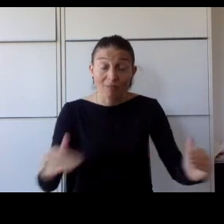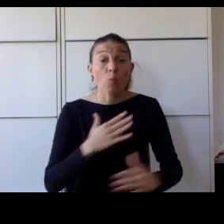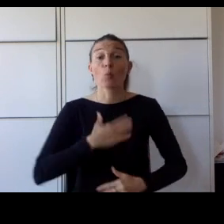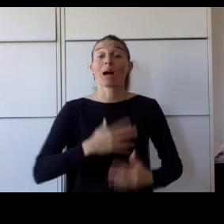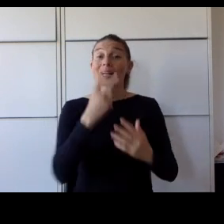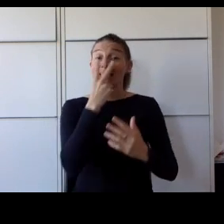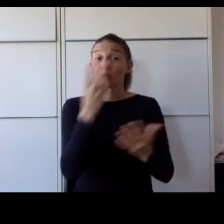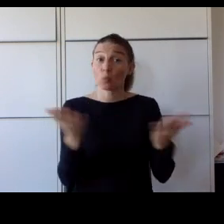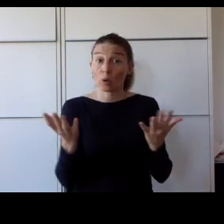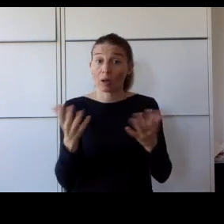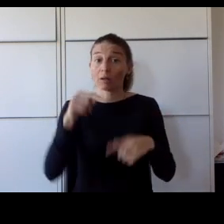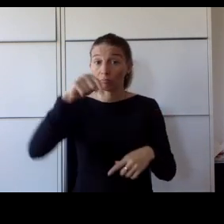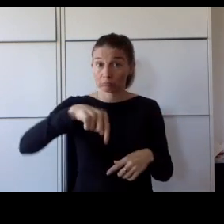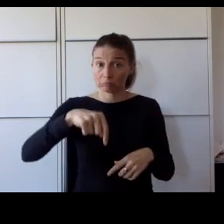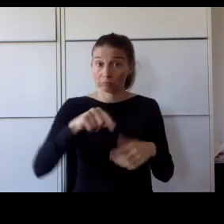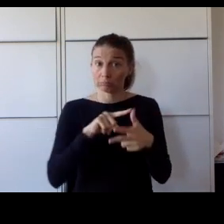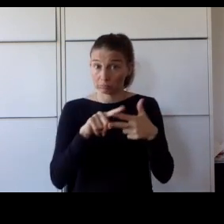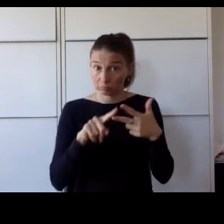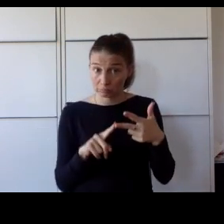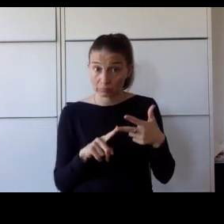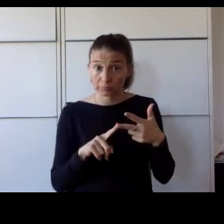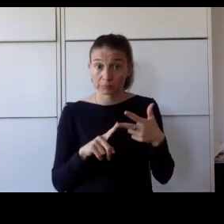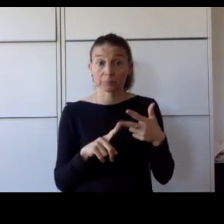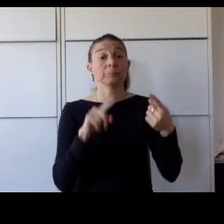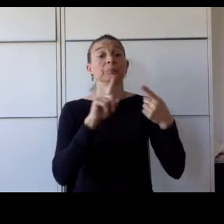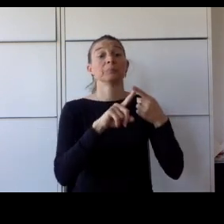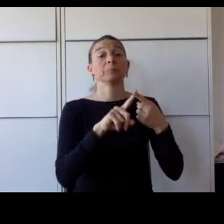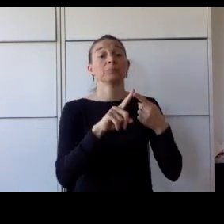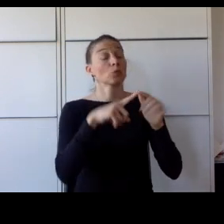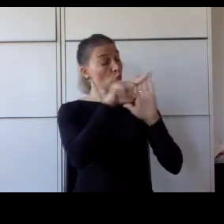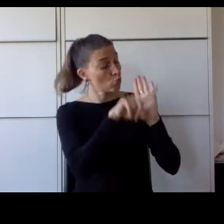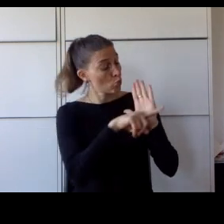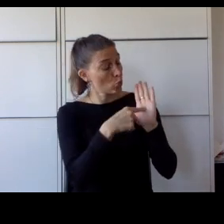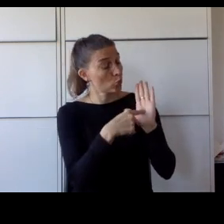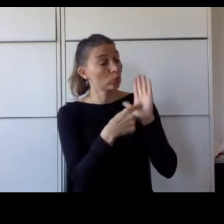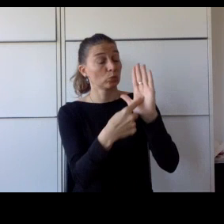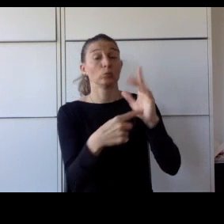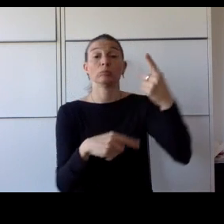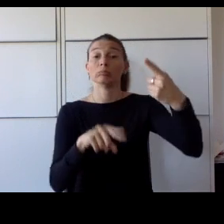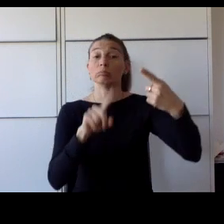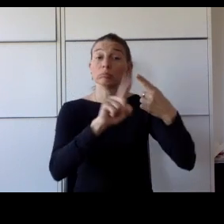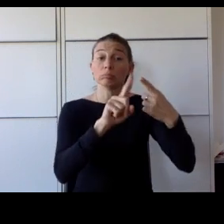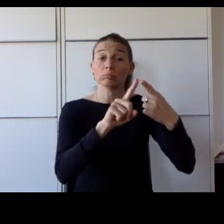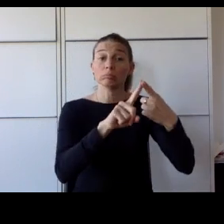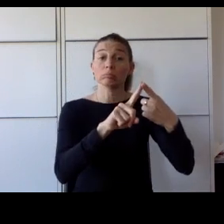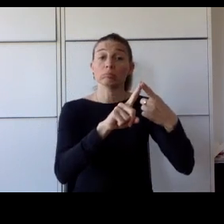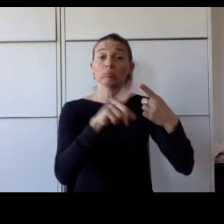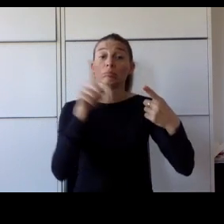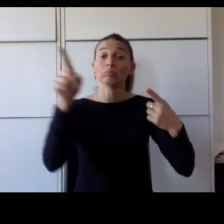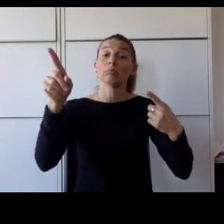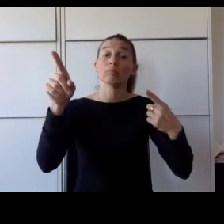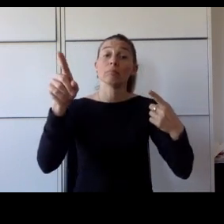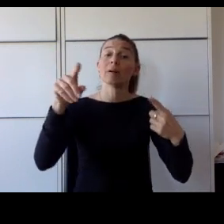that we say that national rules should specify that public safety answering points so basically the call centres